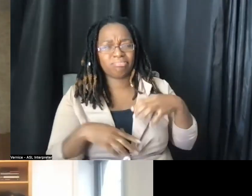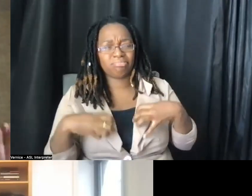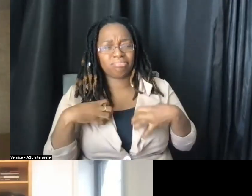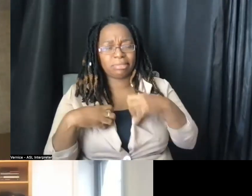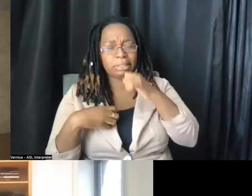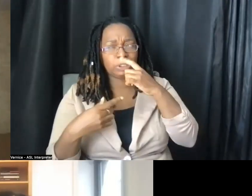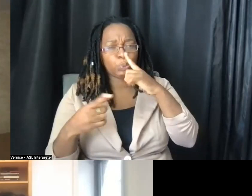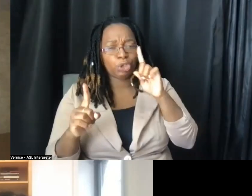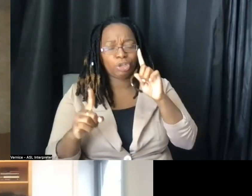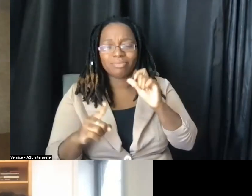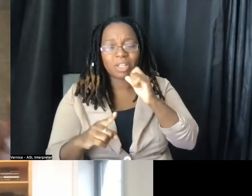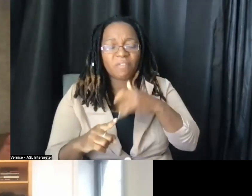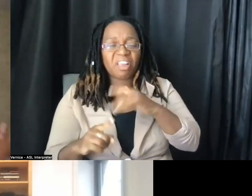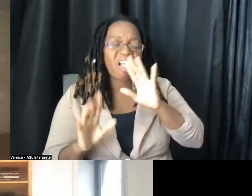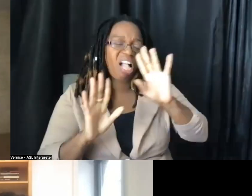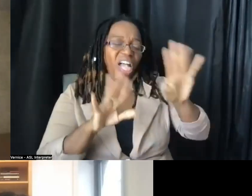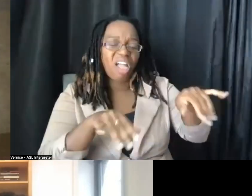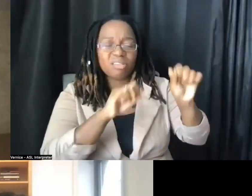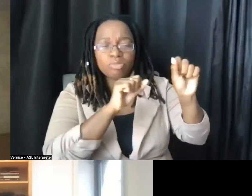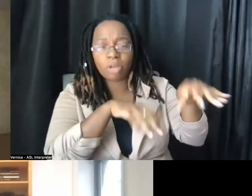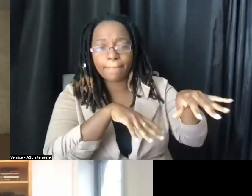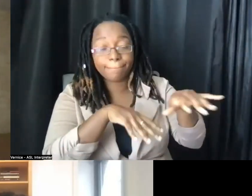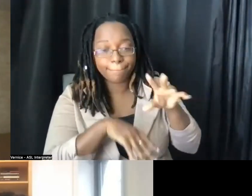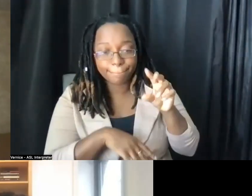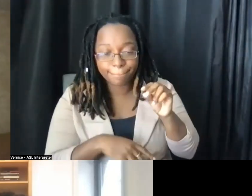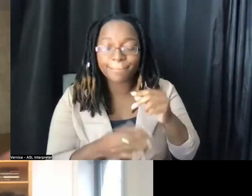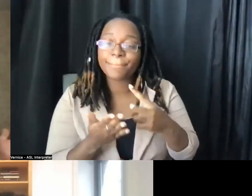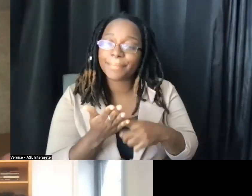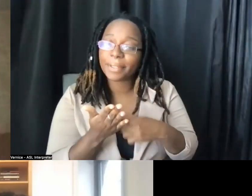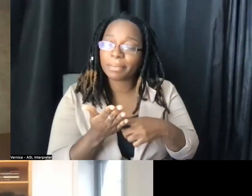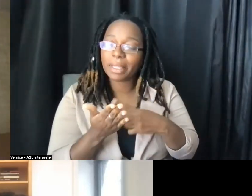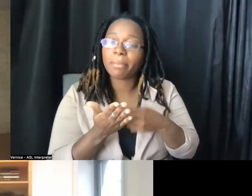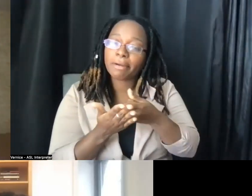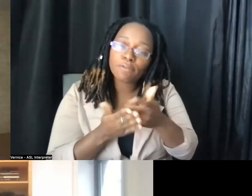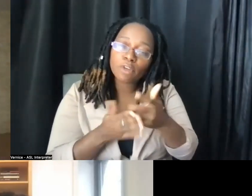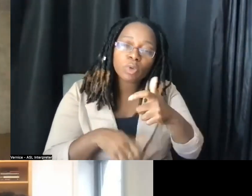work out the first or the second time!